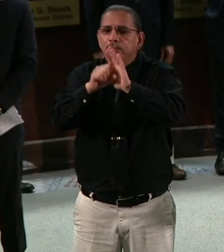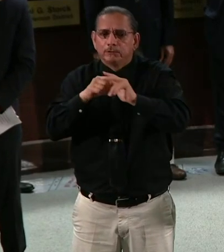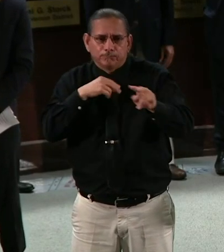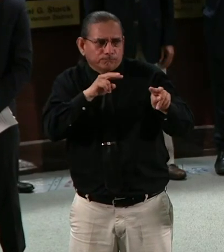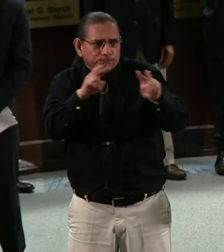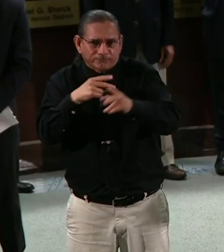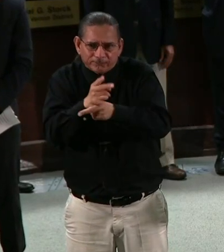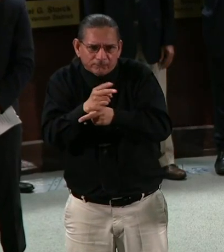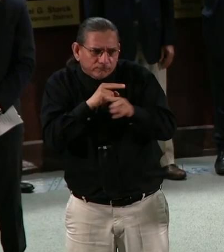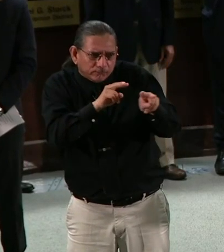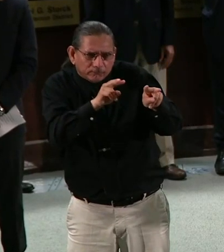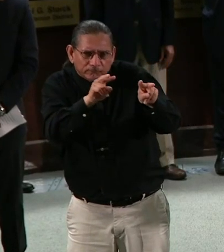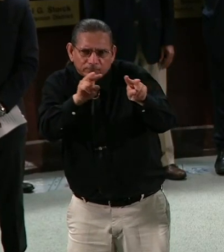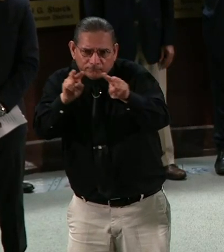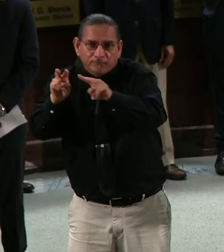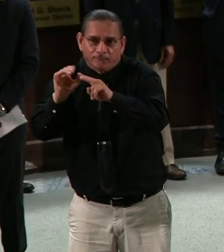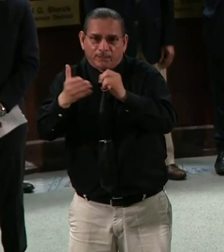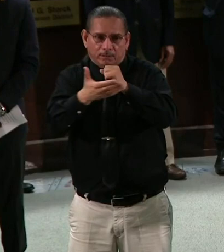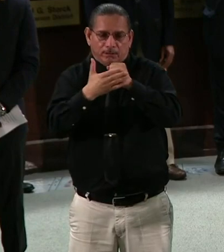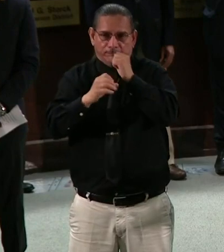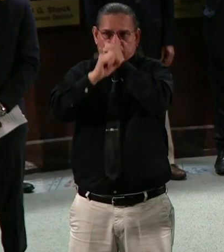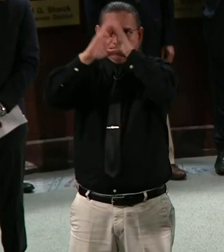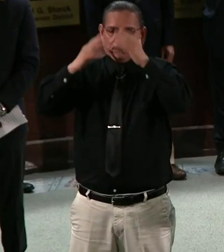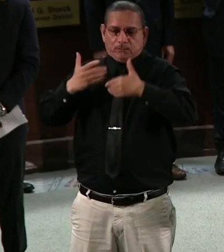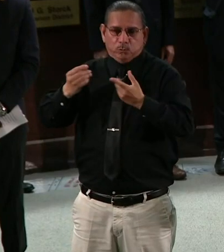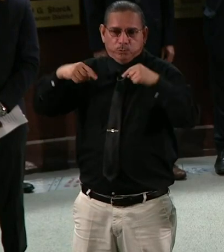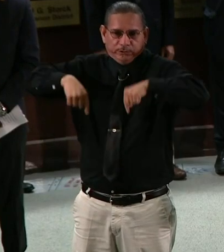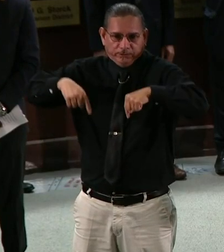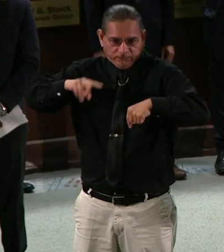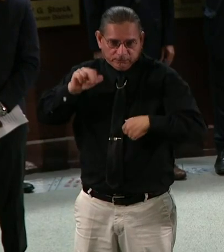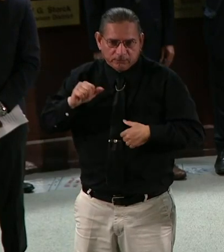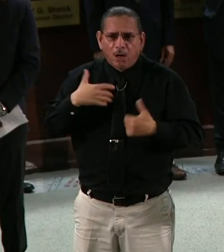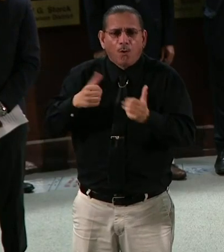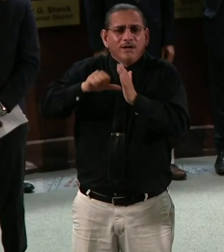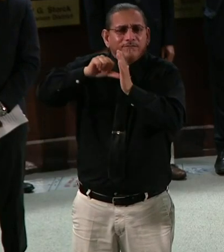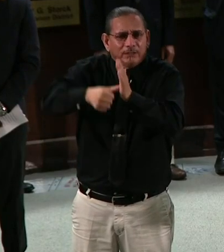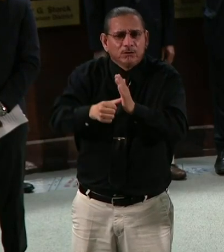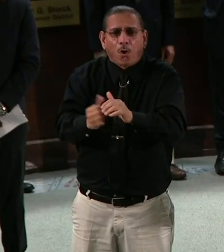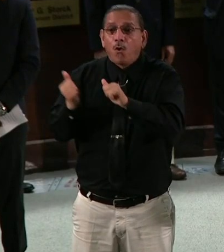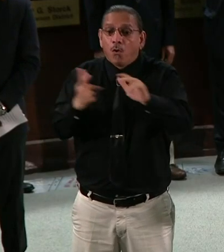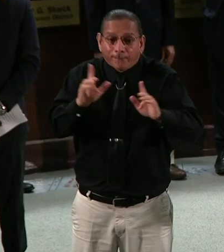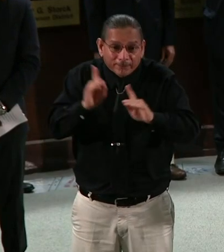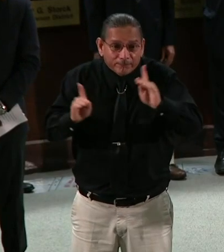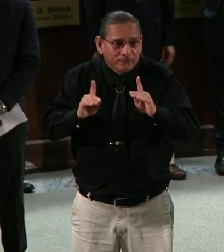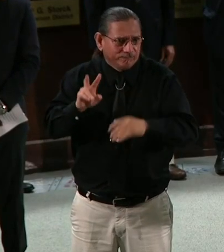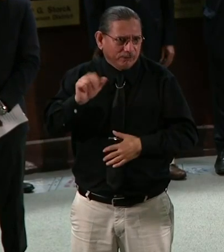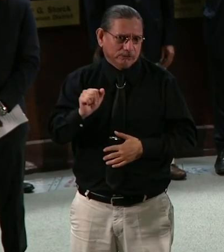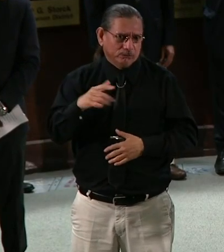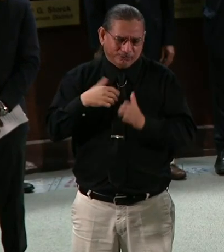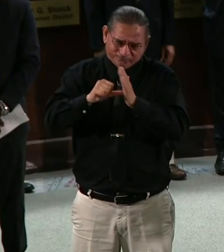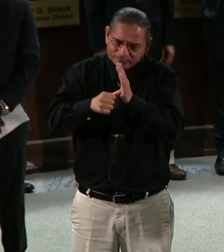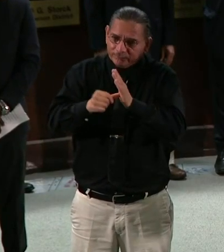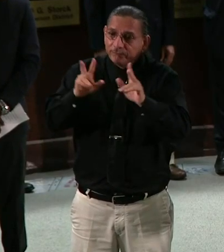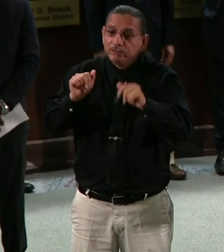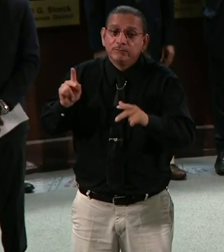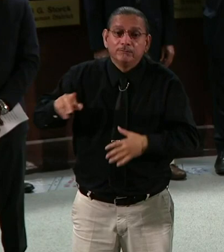AM MONITORING THOSE VERY CLOSELY. WE DO HAVE TO